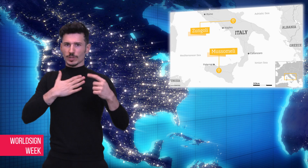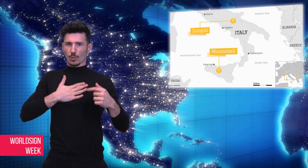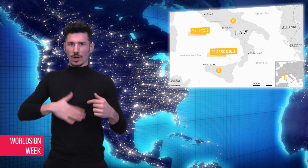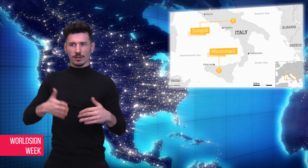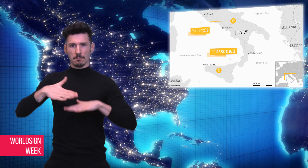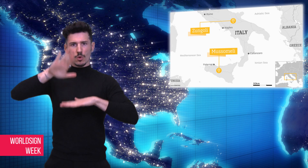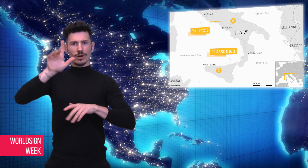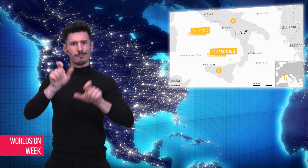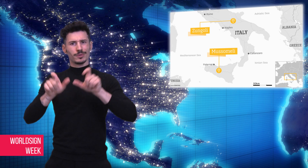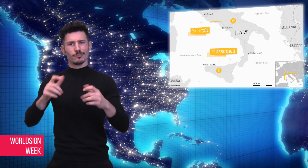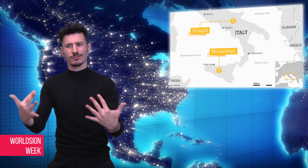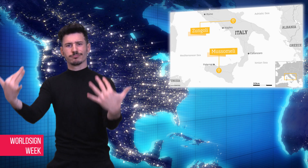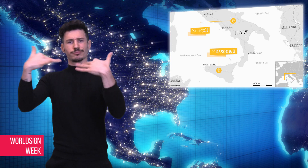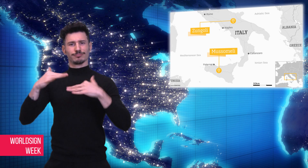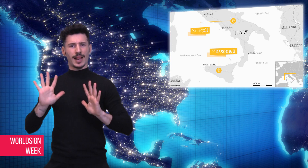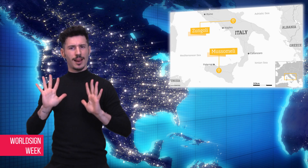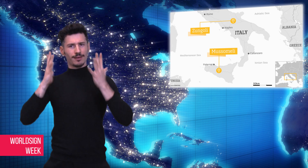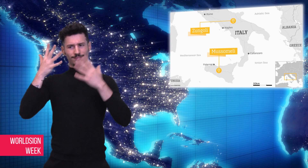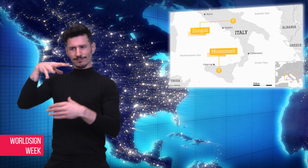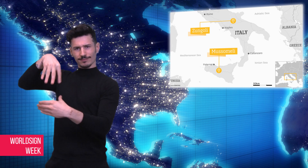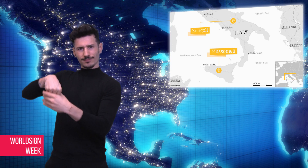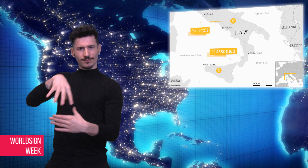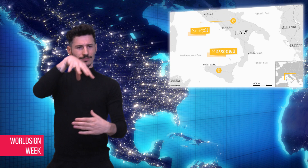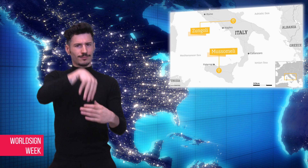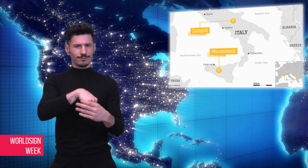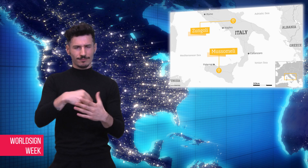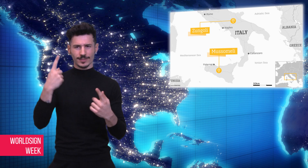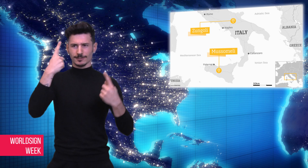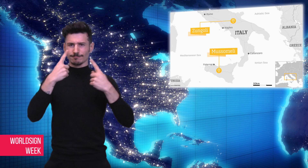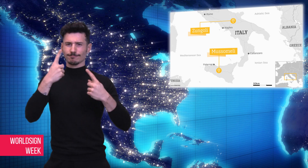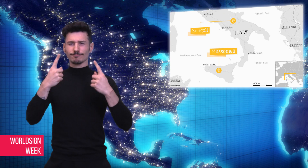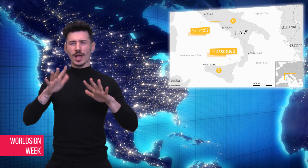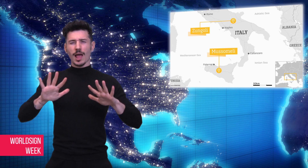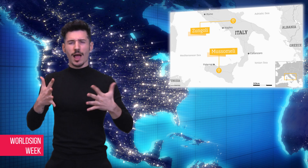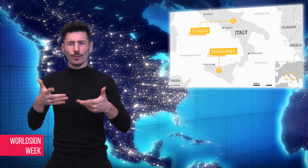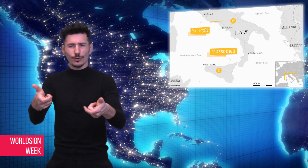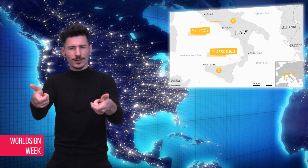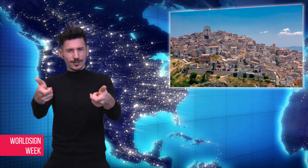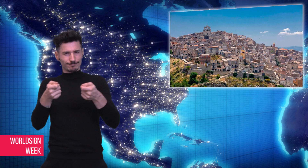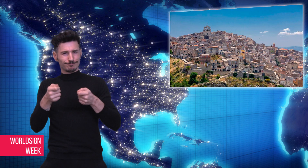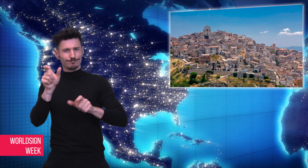residents to reverse drop in populations of their